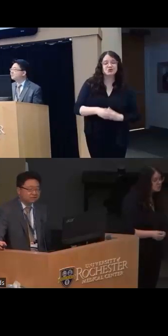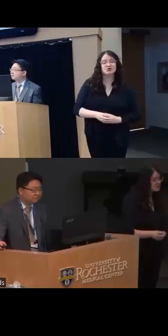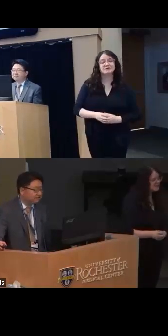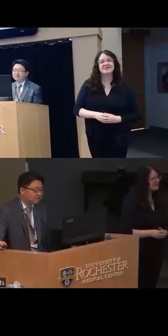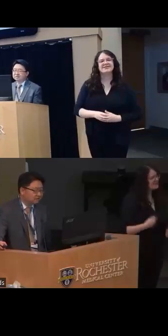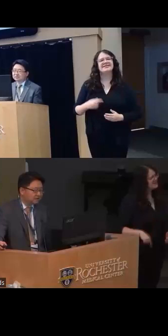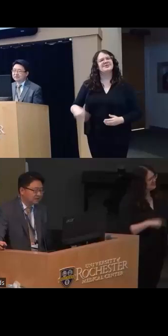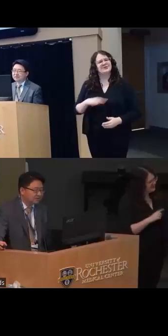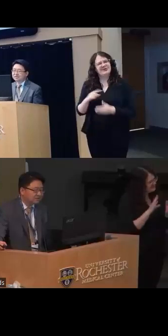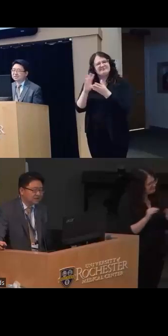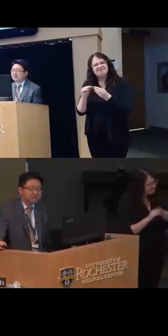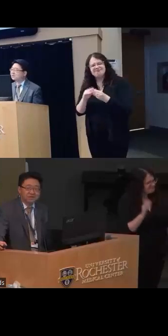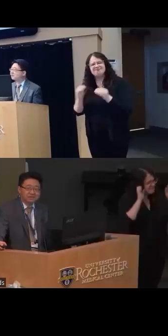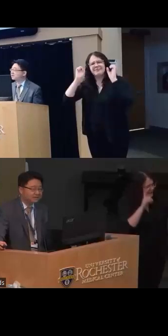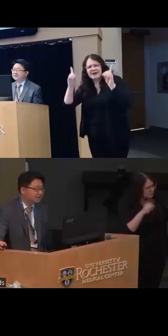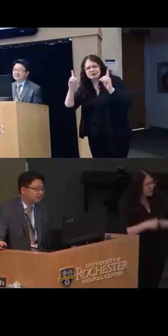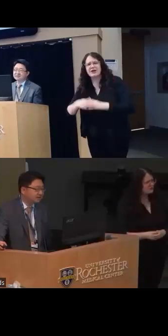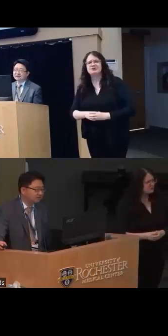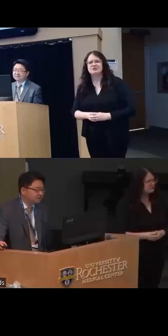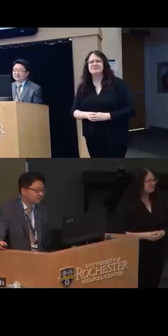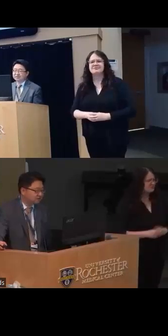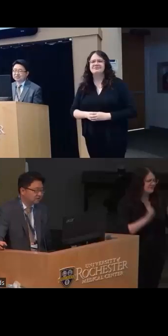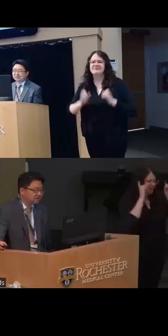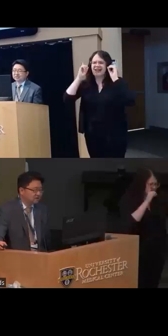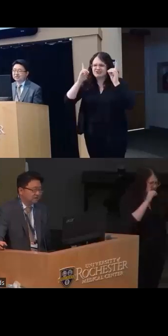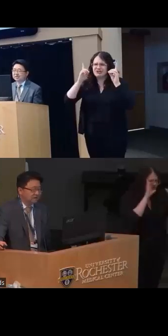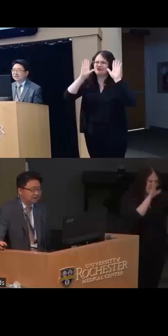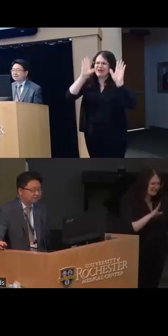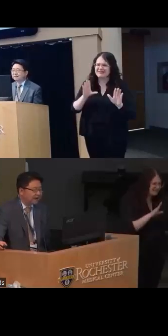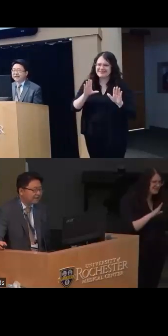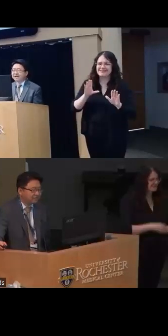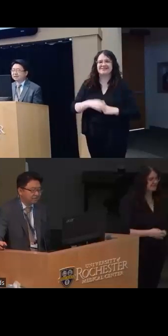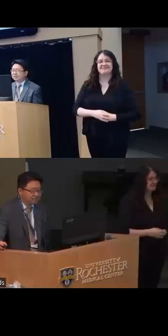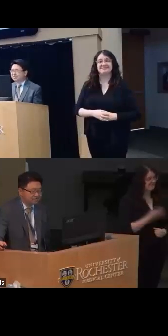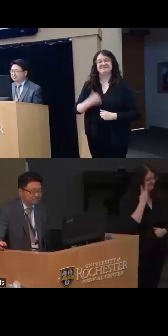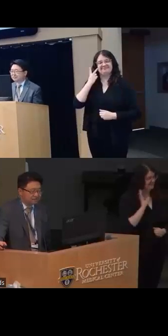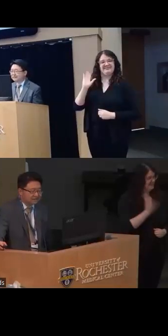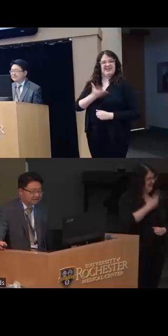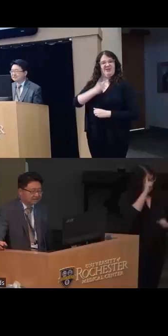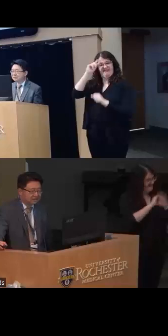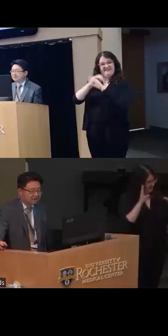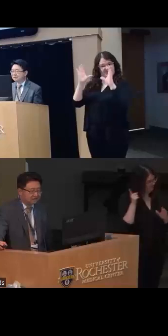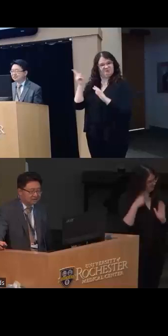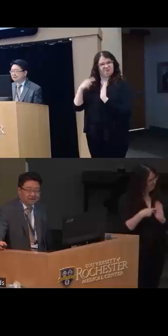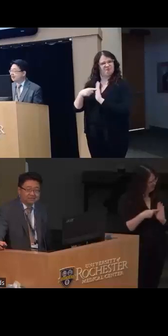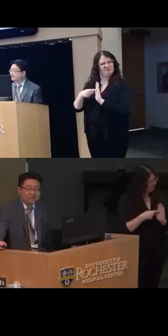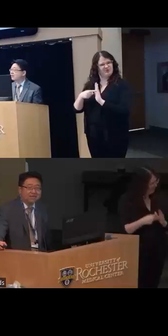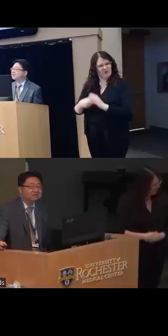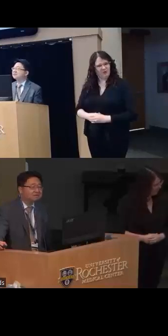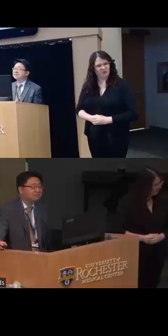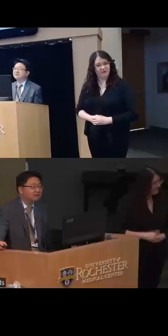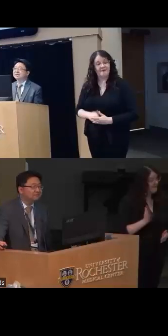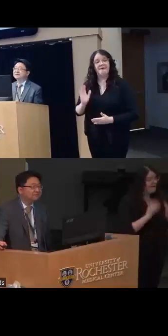mention of also education excellence in our vision and our value also reflects our education as well